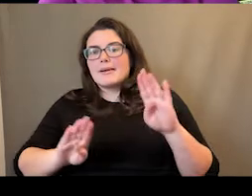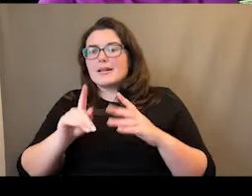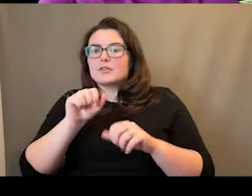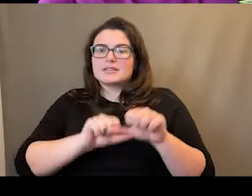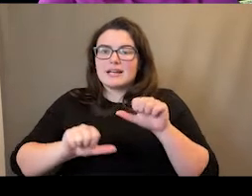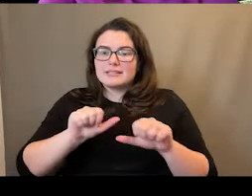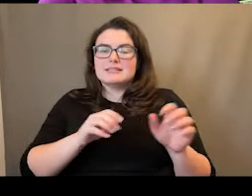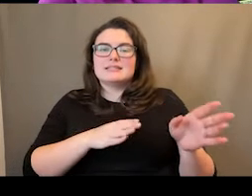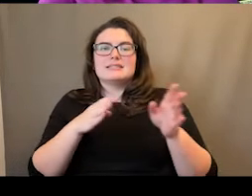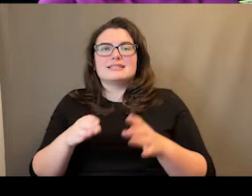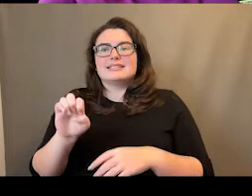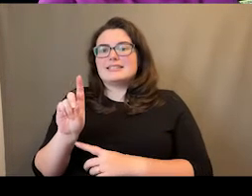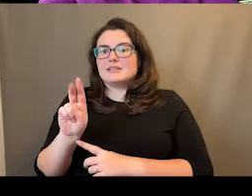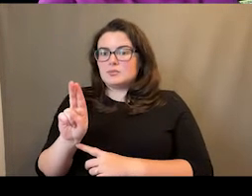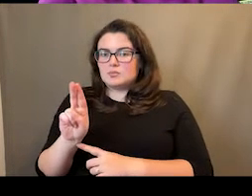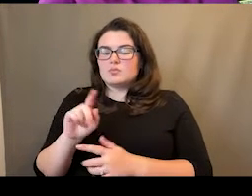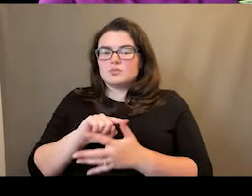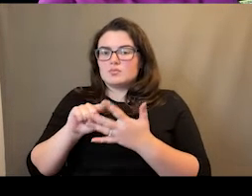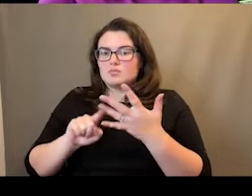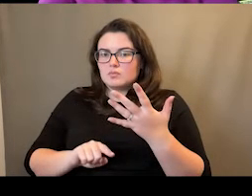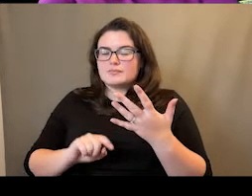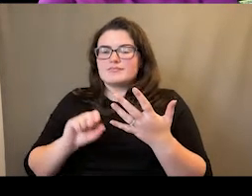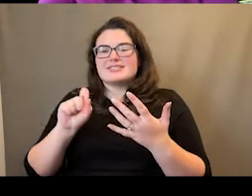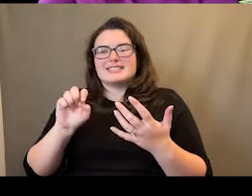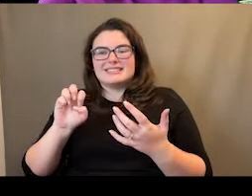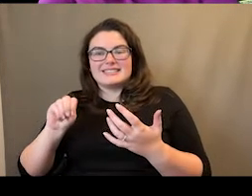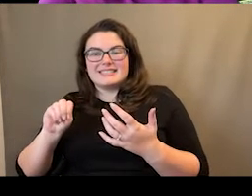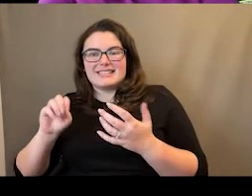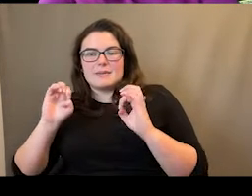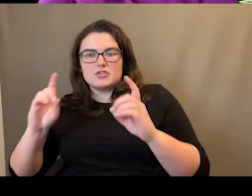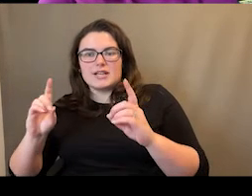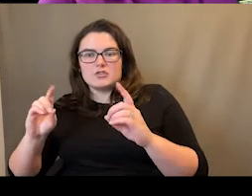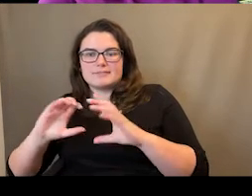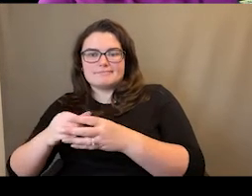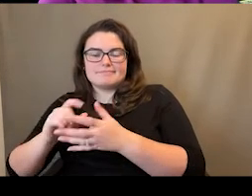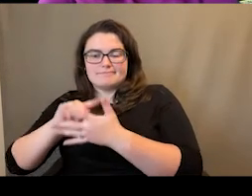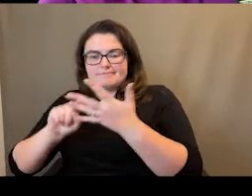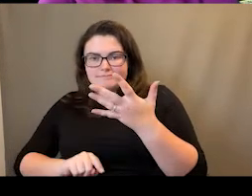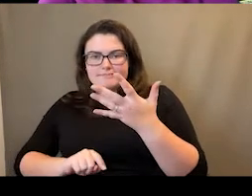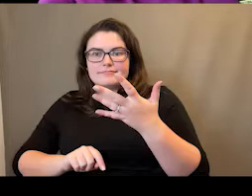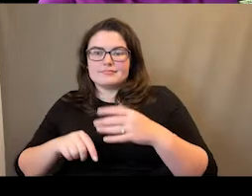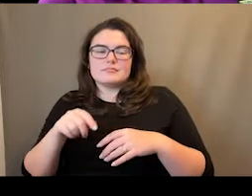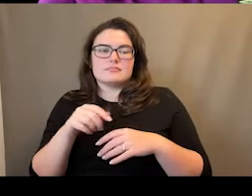the EDU, STEM Education Directorate. The CRISES program seeks to build